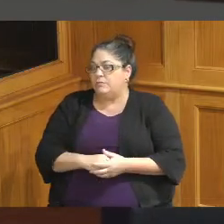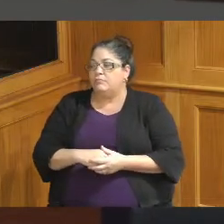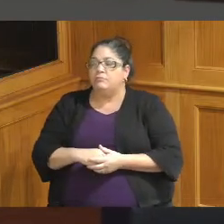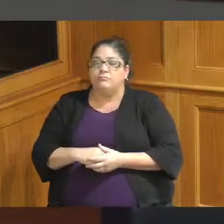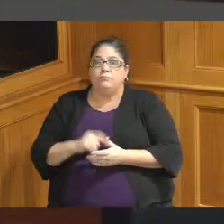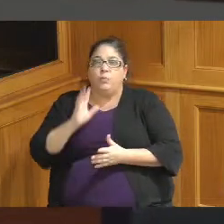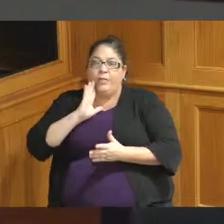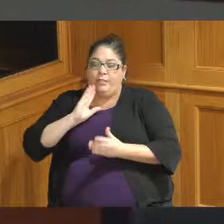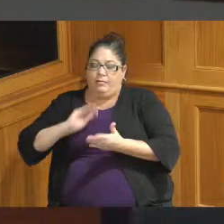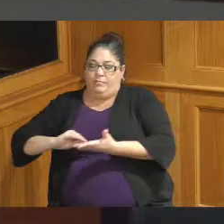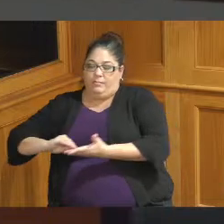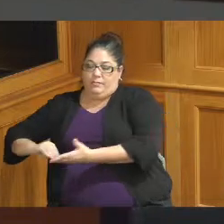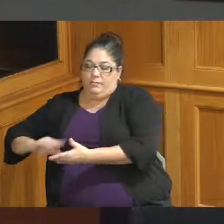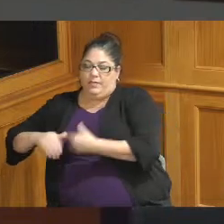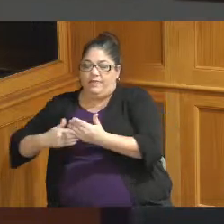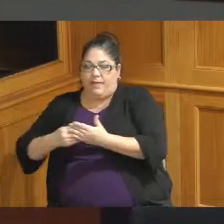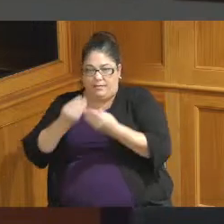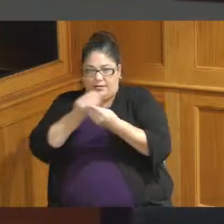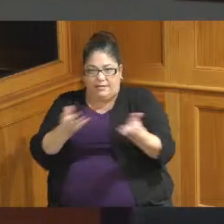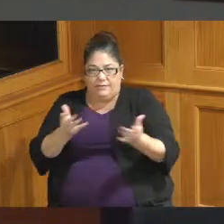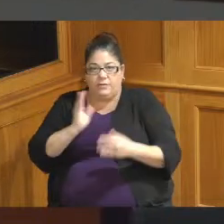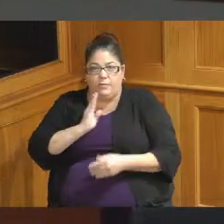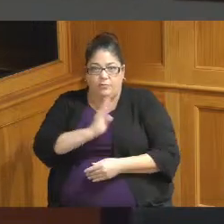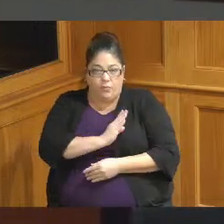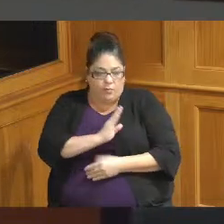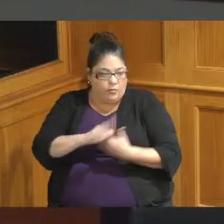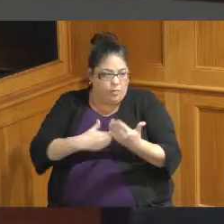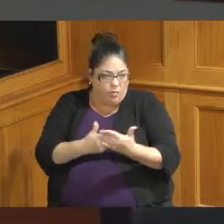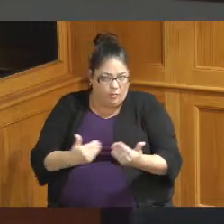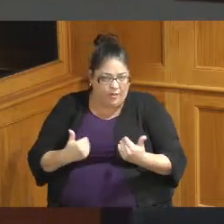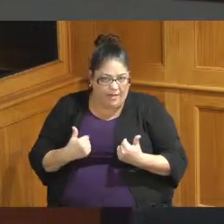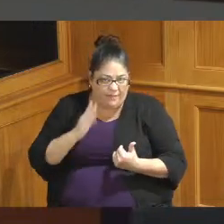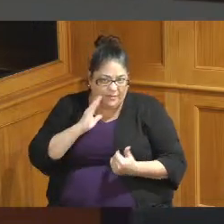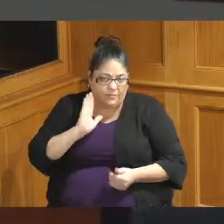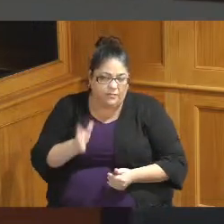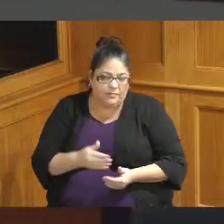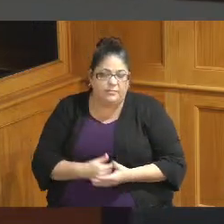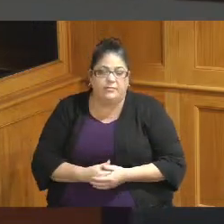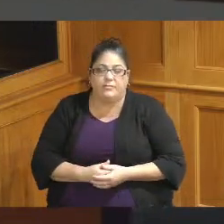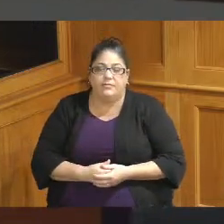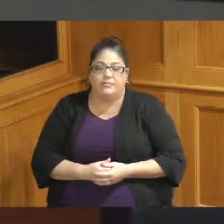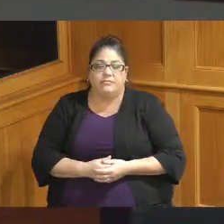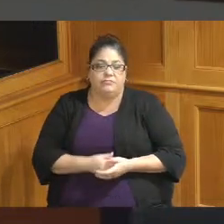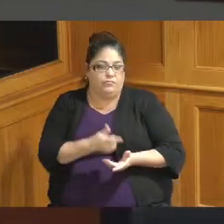to the Board just so the Board has that for its information and can decide accordingly we've been